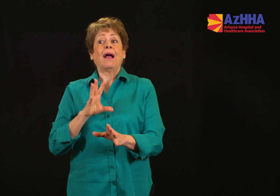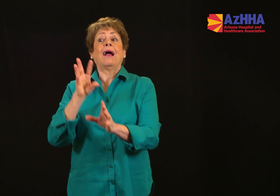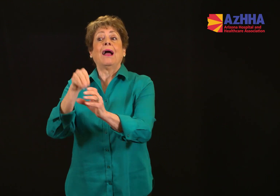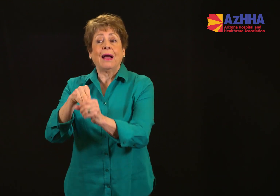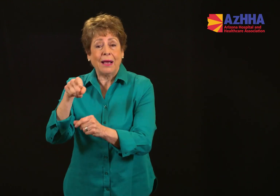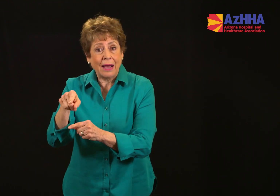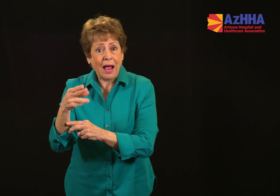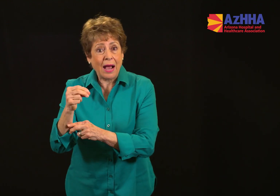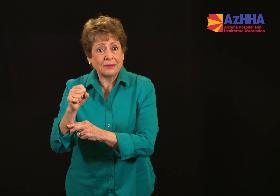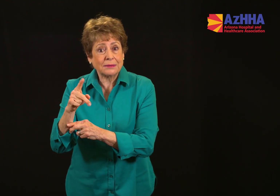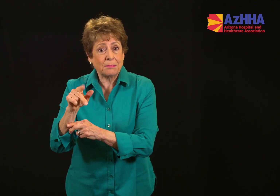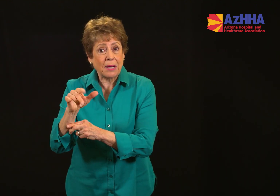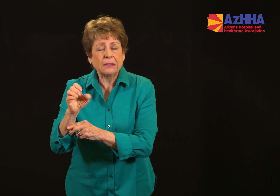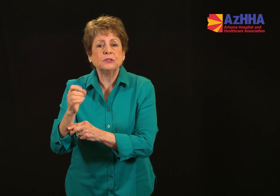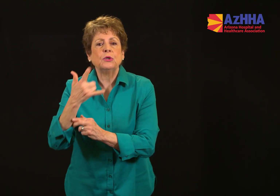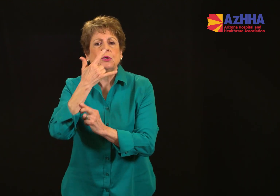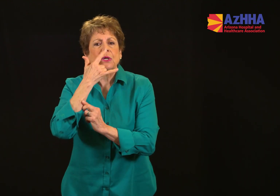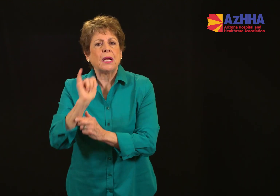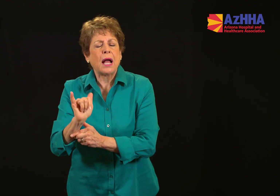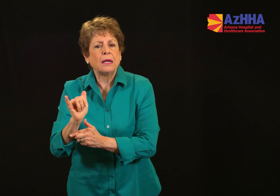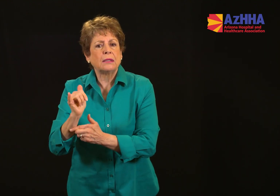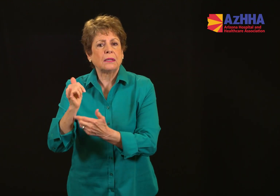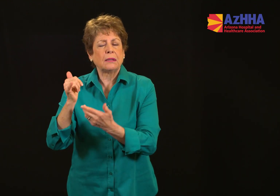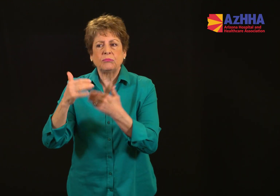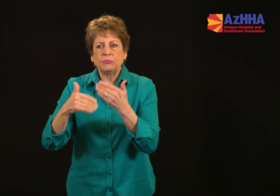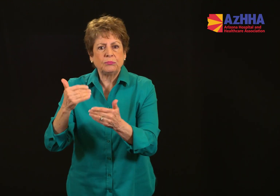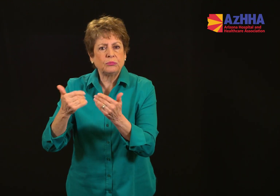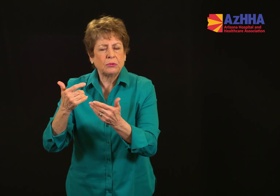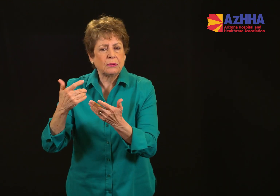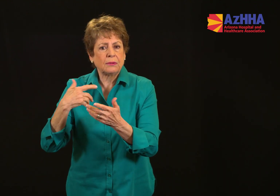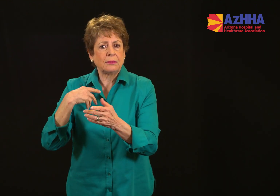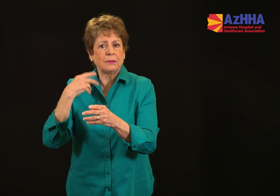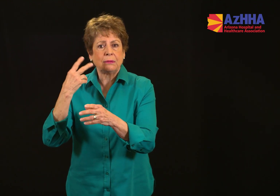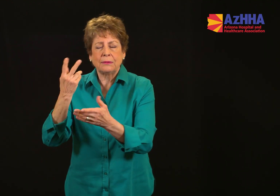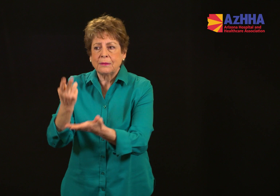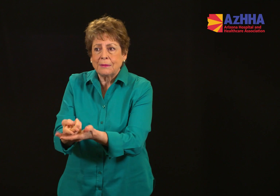What procedures or treatments does this include?